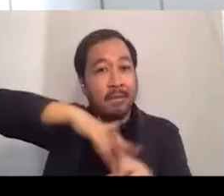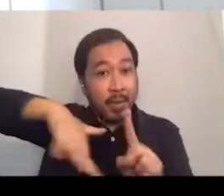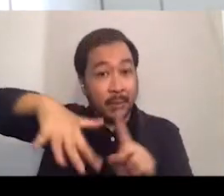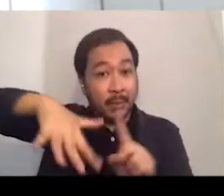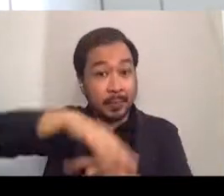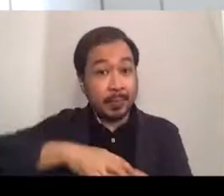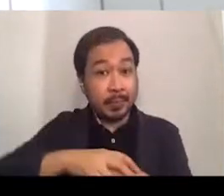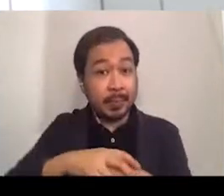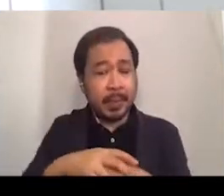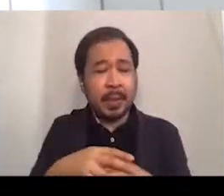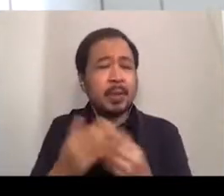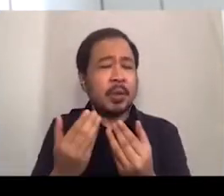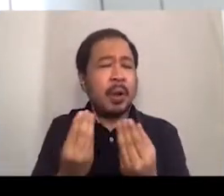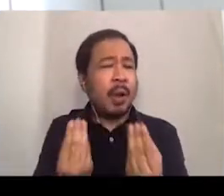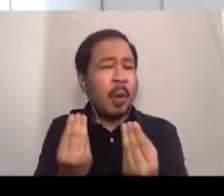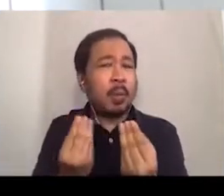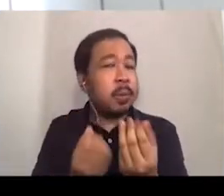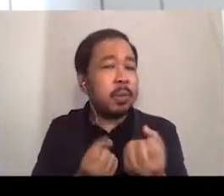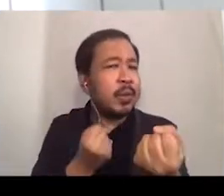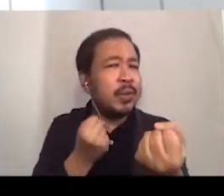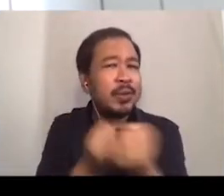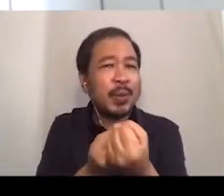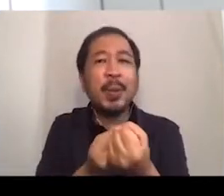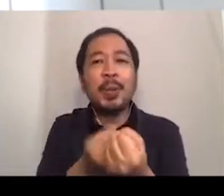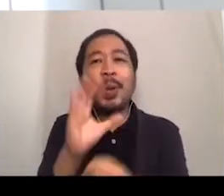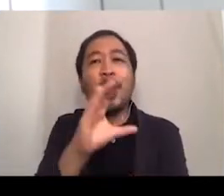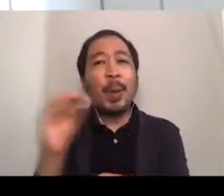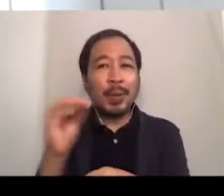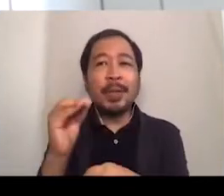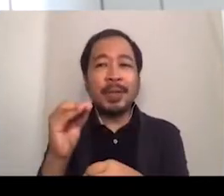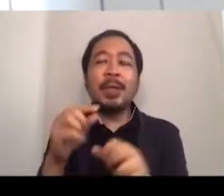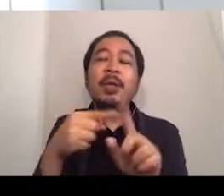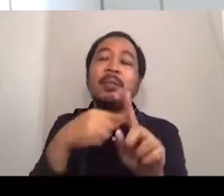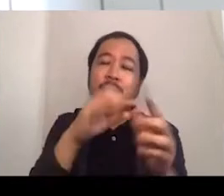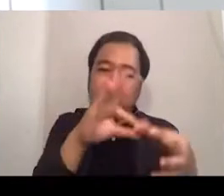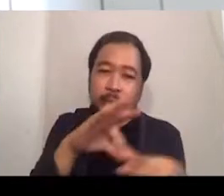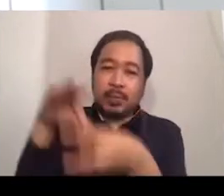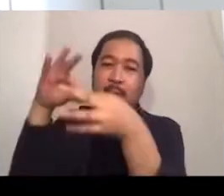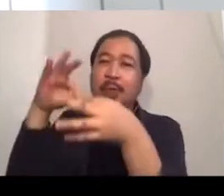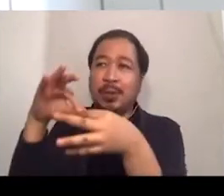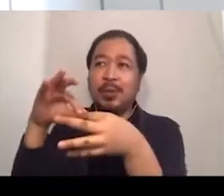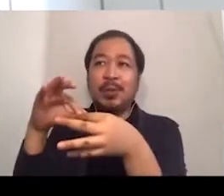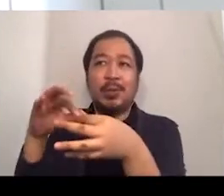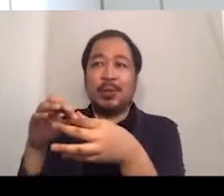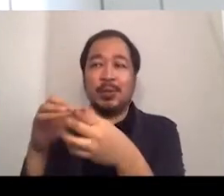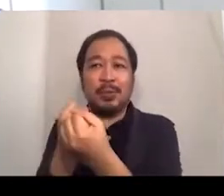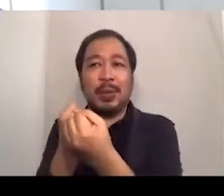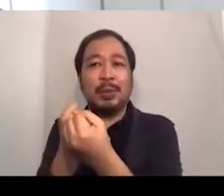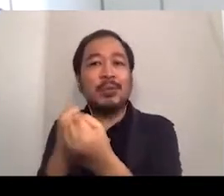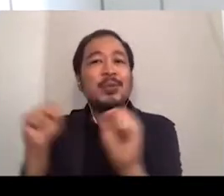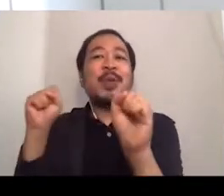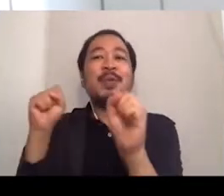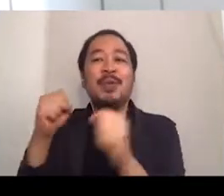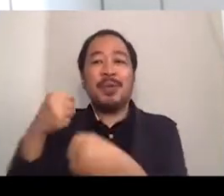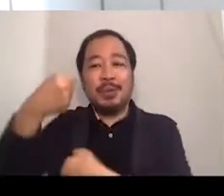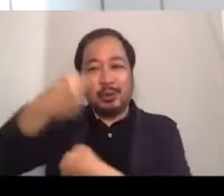So in this regard, the government will also provide subsidies and loans, grant rental concessions and fee waivers,